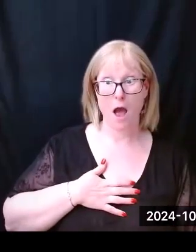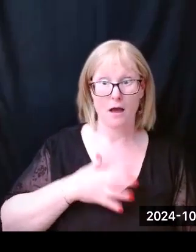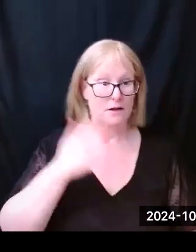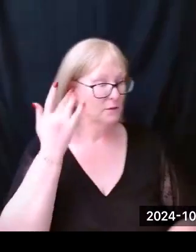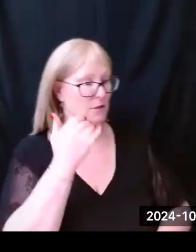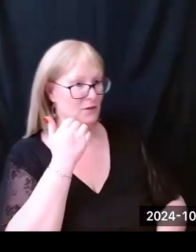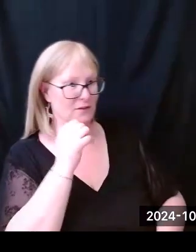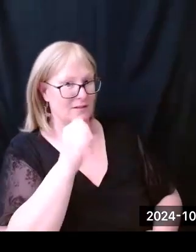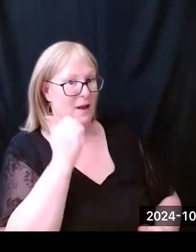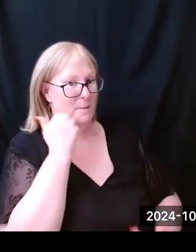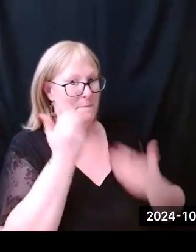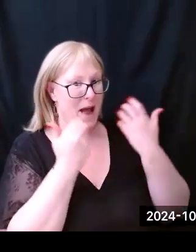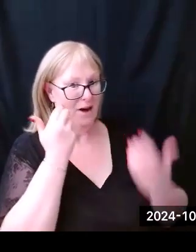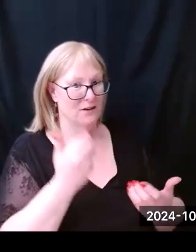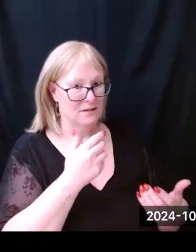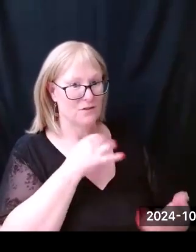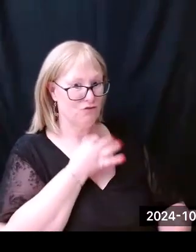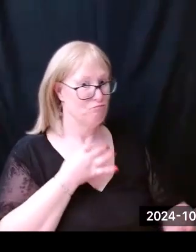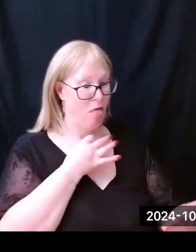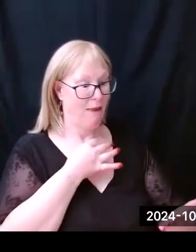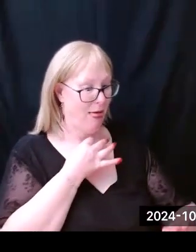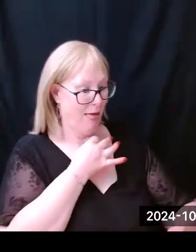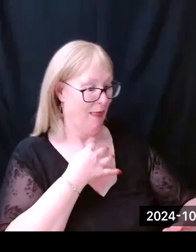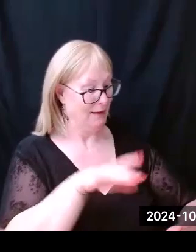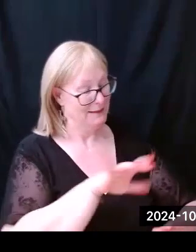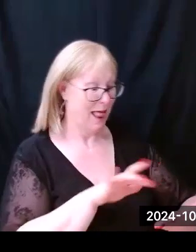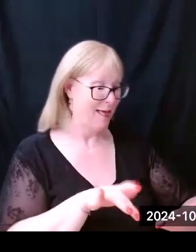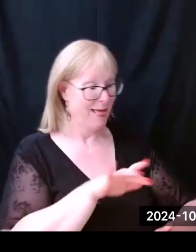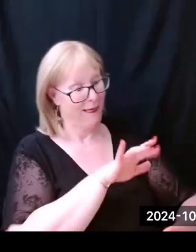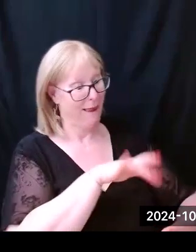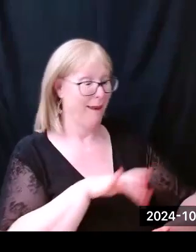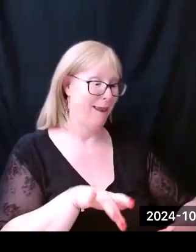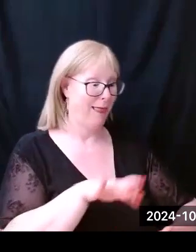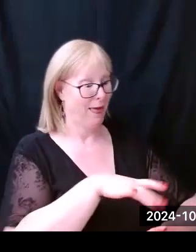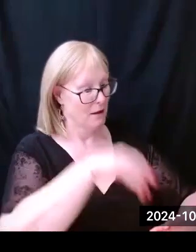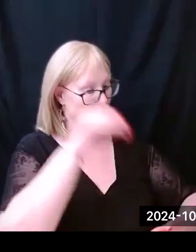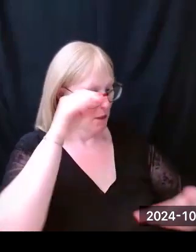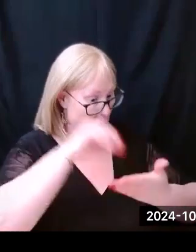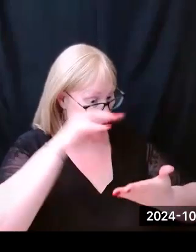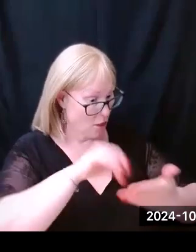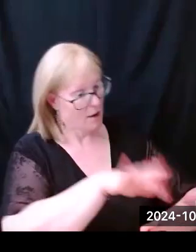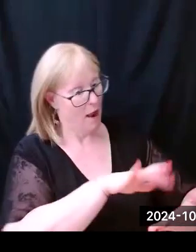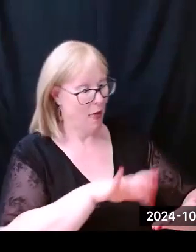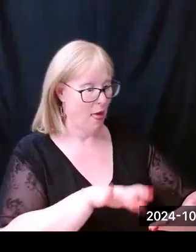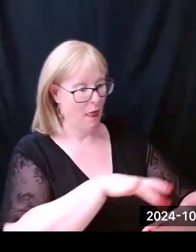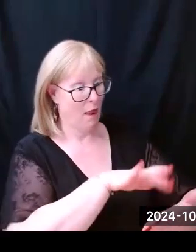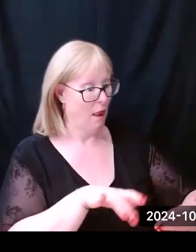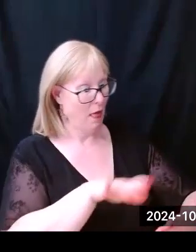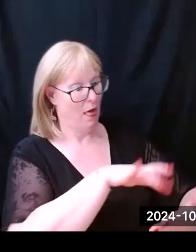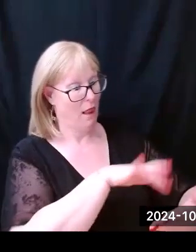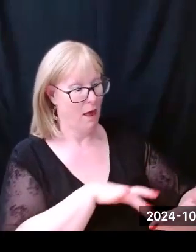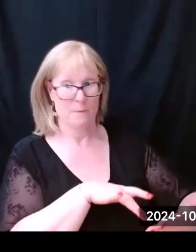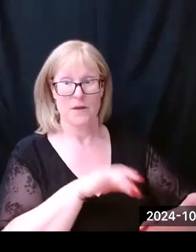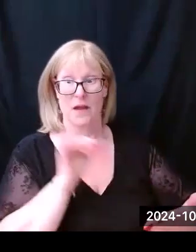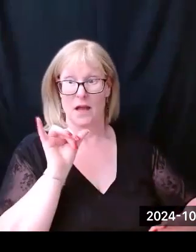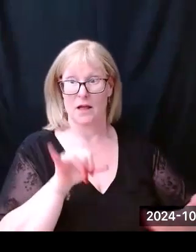And he's curious. So he's playing right and that's how kids learn things. And then all of a sudden that's where your things get programmed in different languages